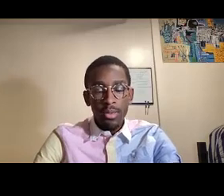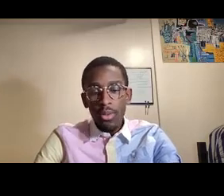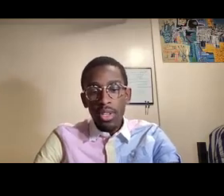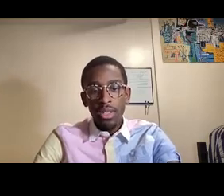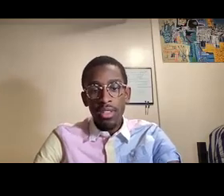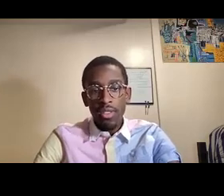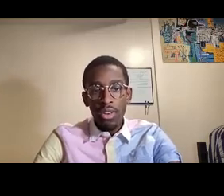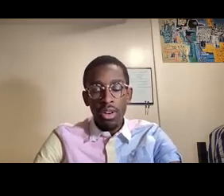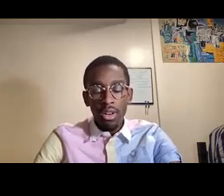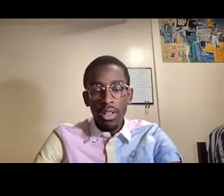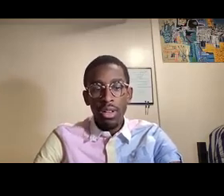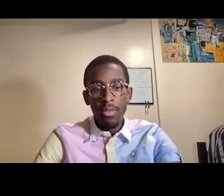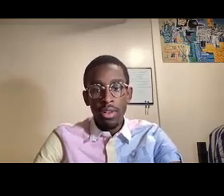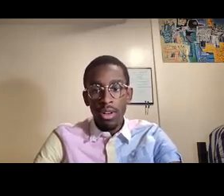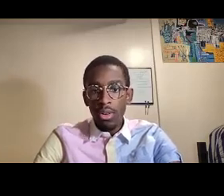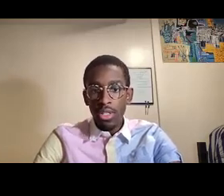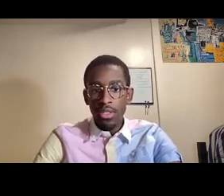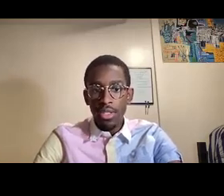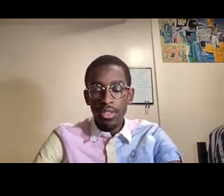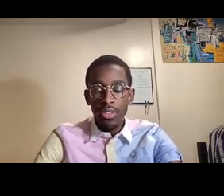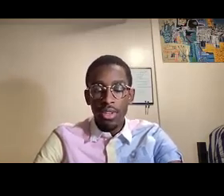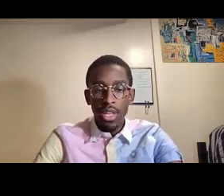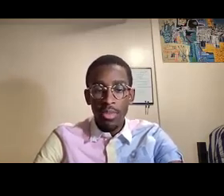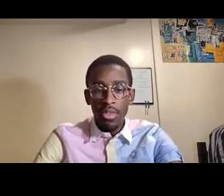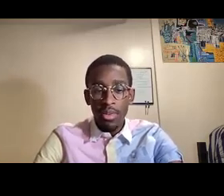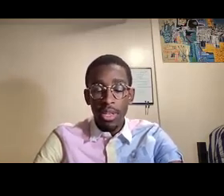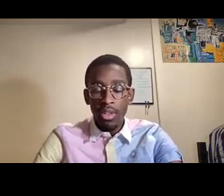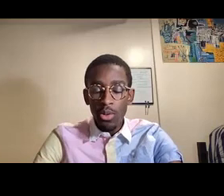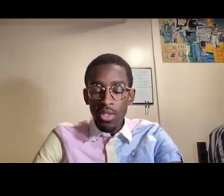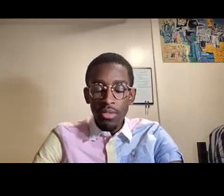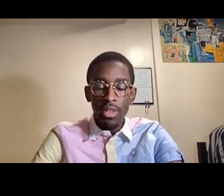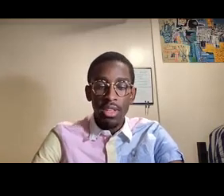he wouldn't consider all clubs and all organizations on campus to be inclusive